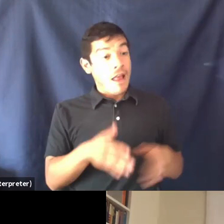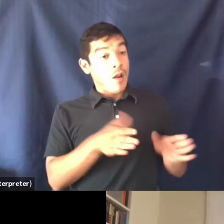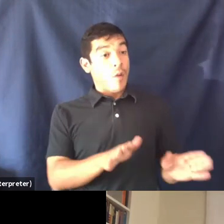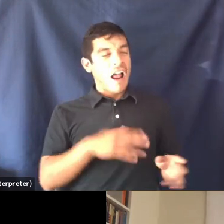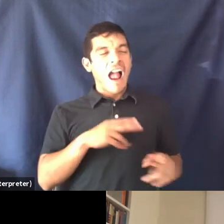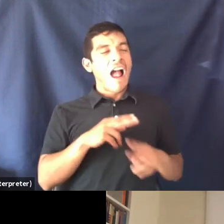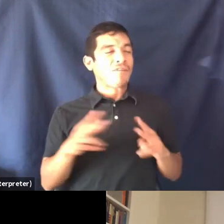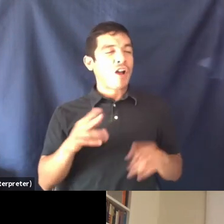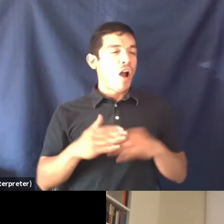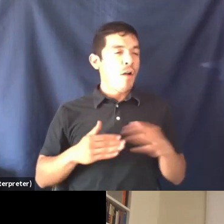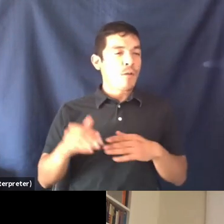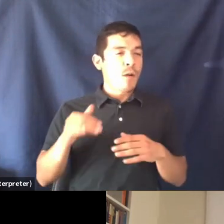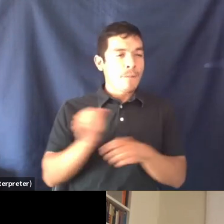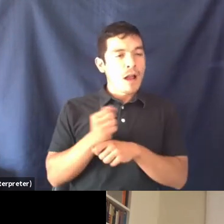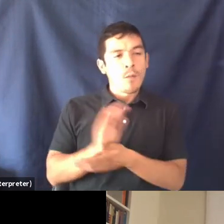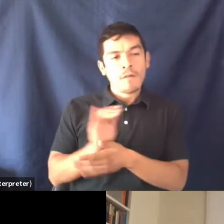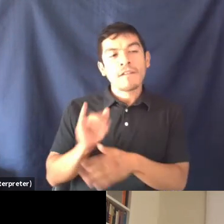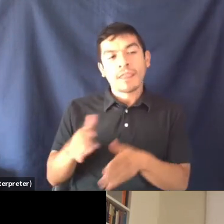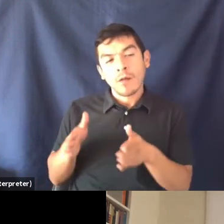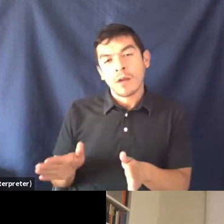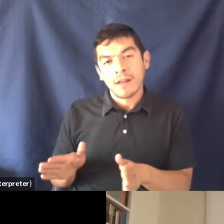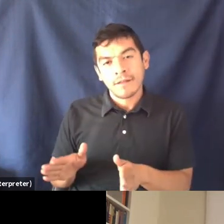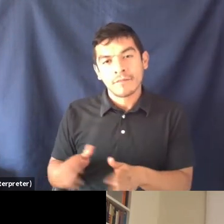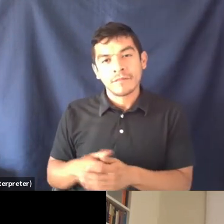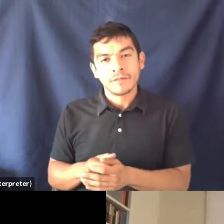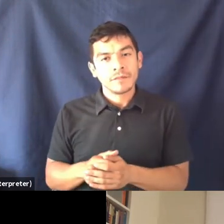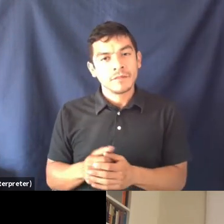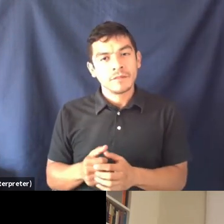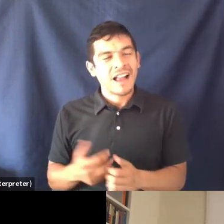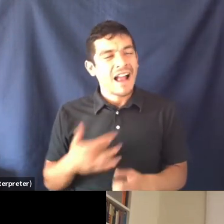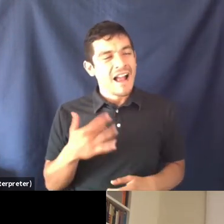to and feel at ease and it felt like it fit this story.